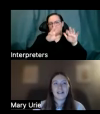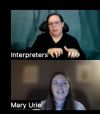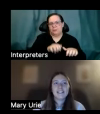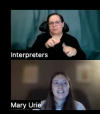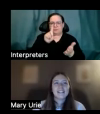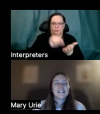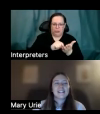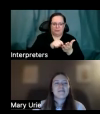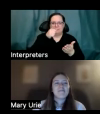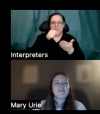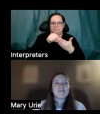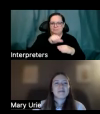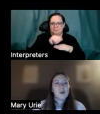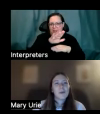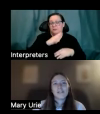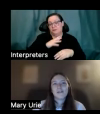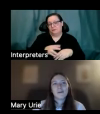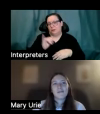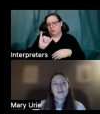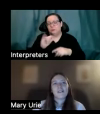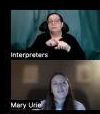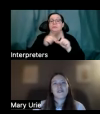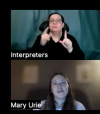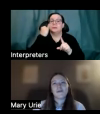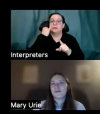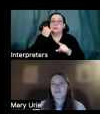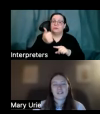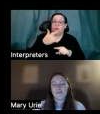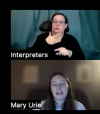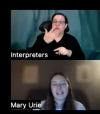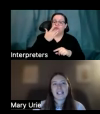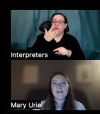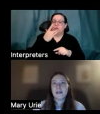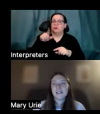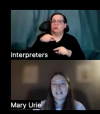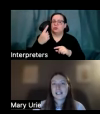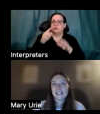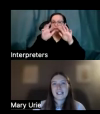fine. But if you prefer to just write it in an email and send it